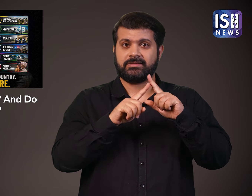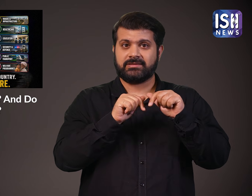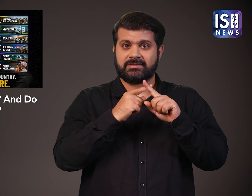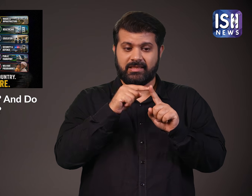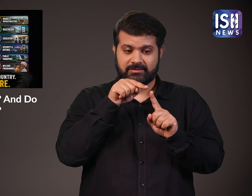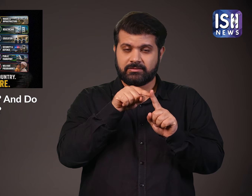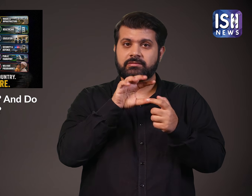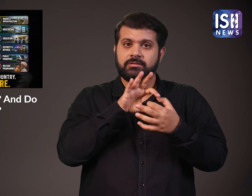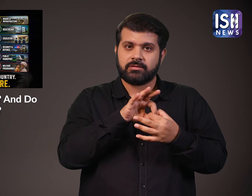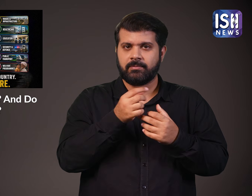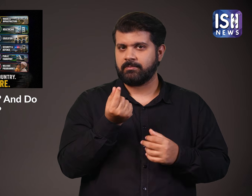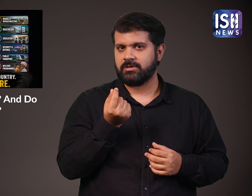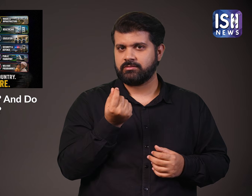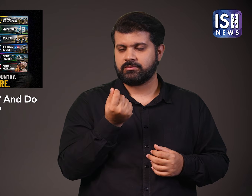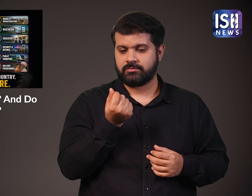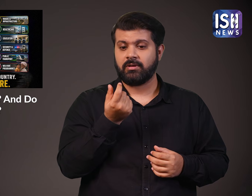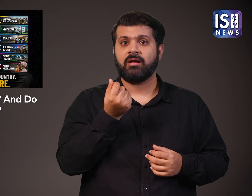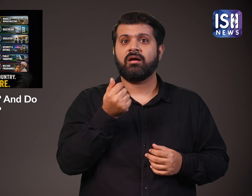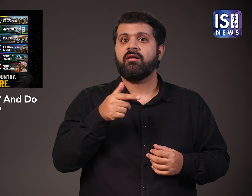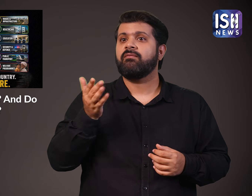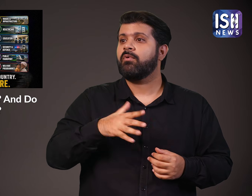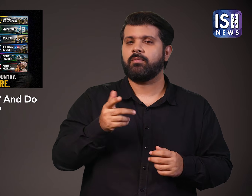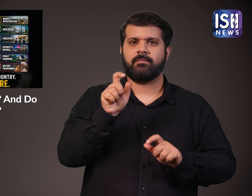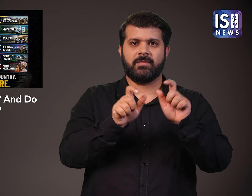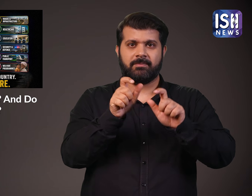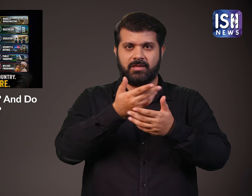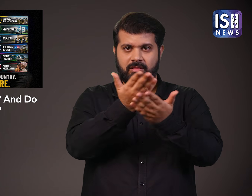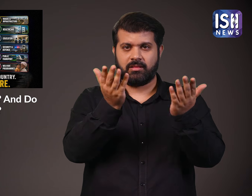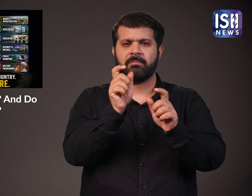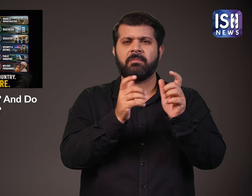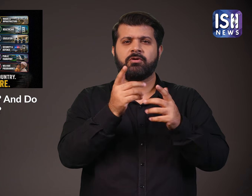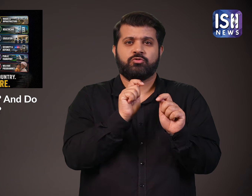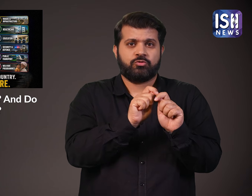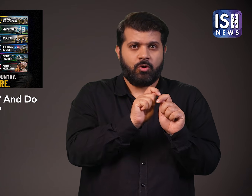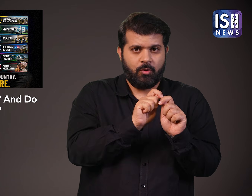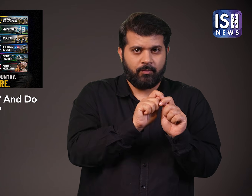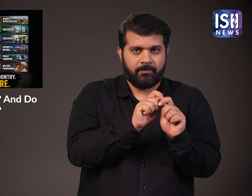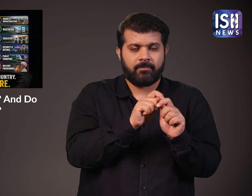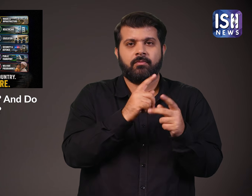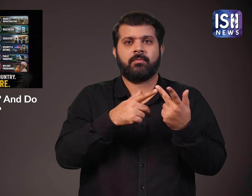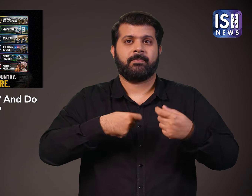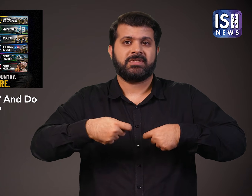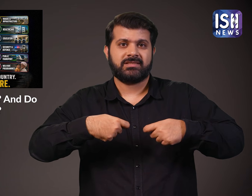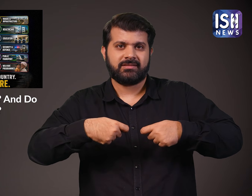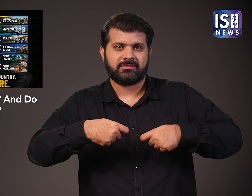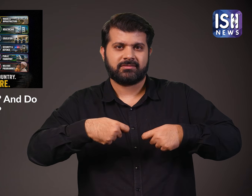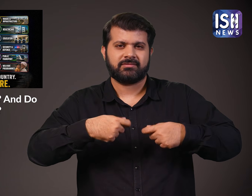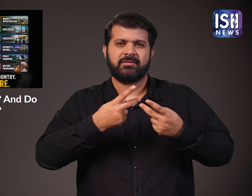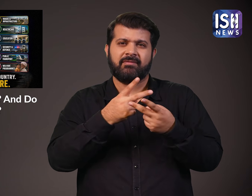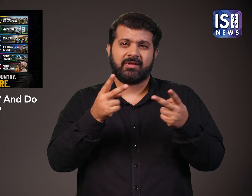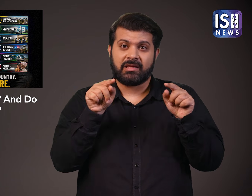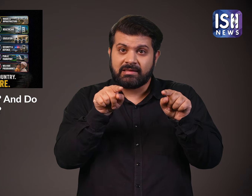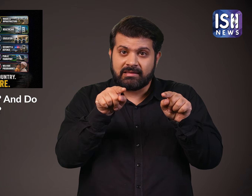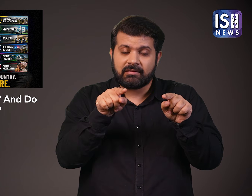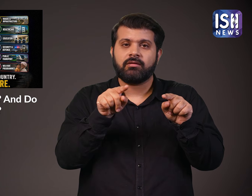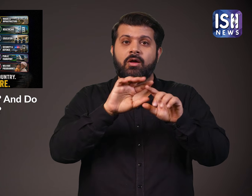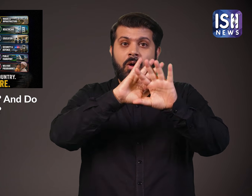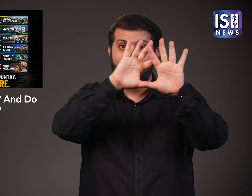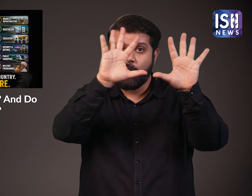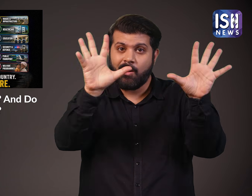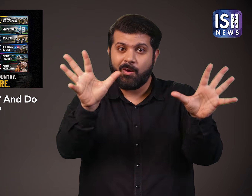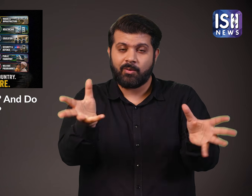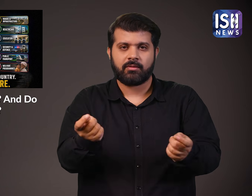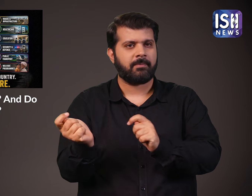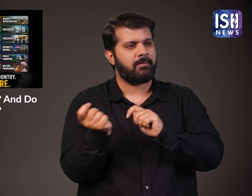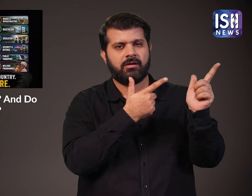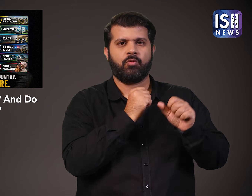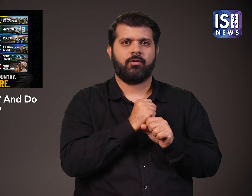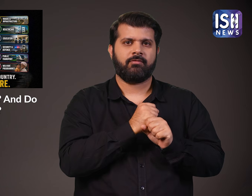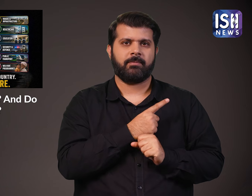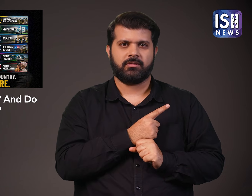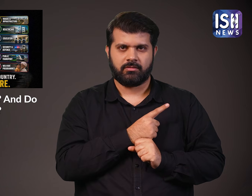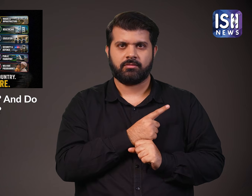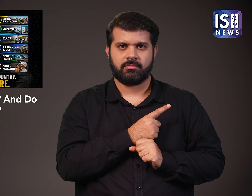Tax is money that people and businesses pay to the government.